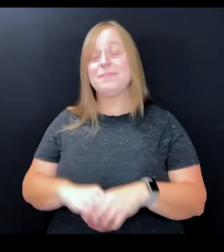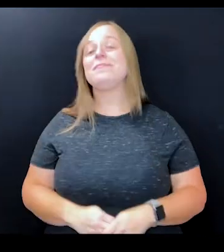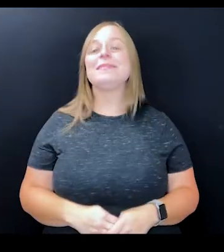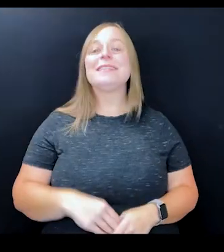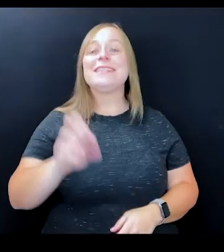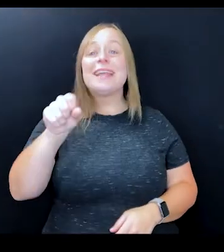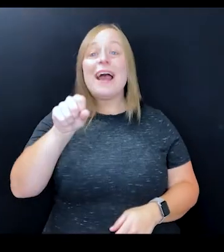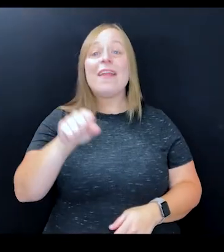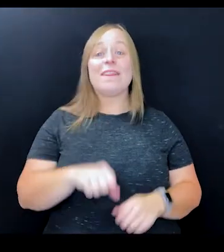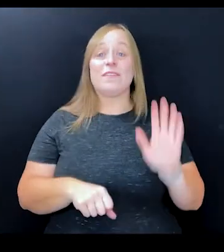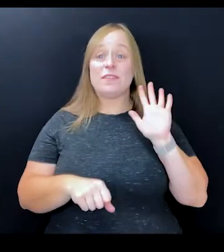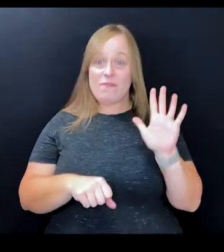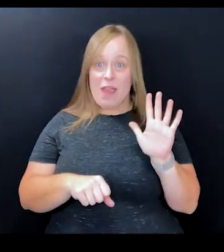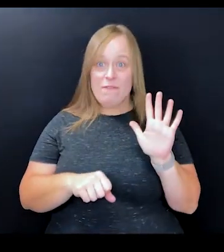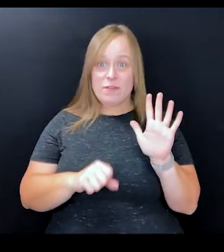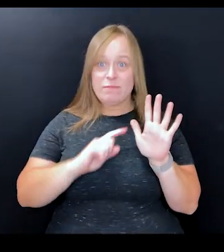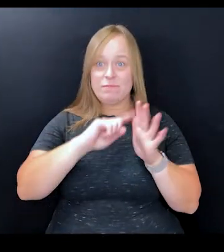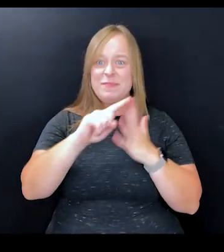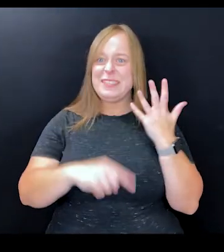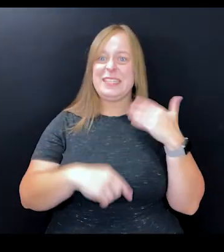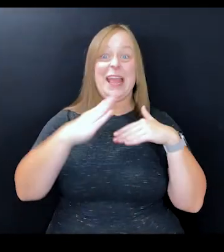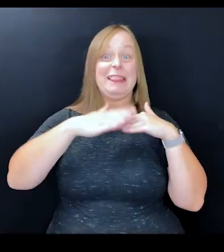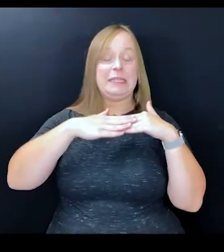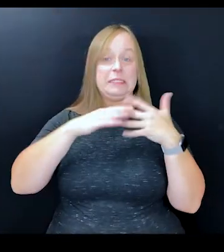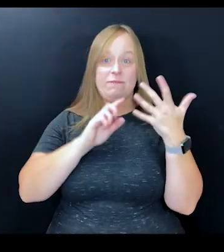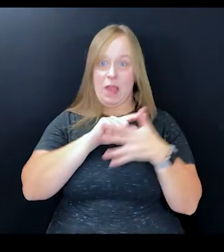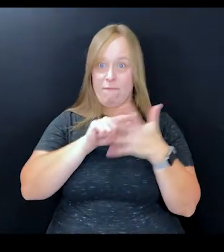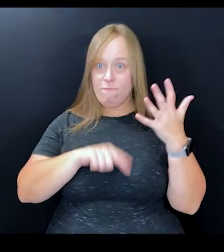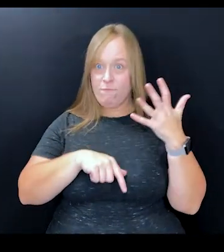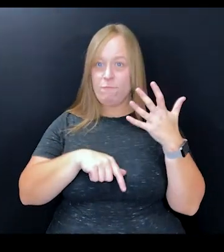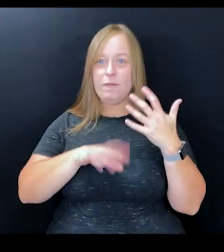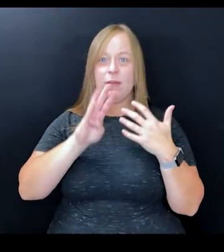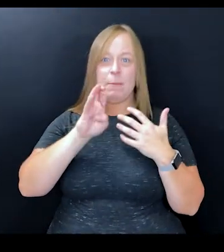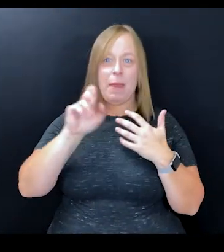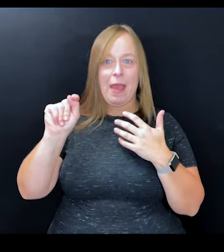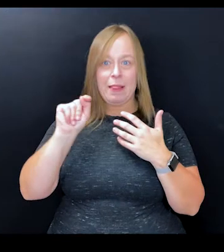[Helen] Yes, there are five, at least five, ballot proposals